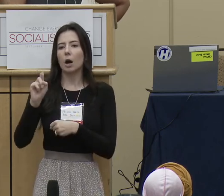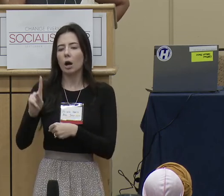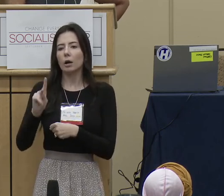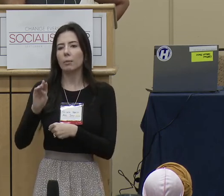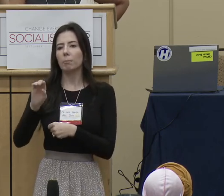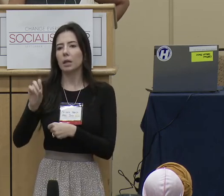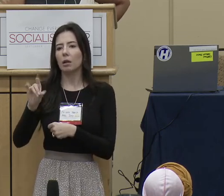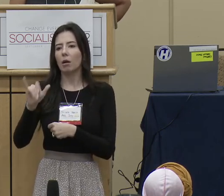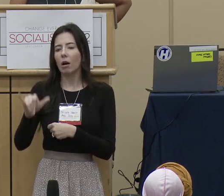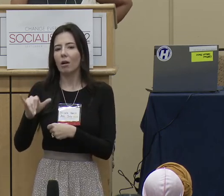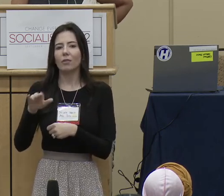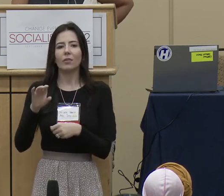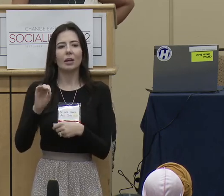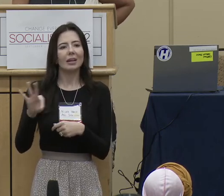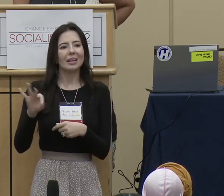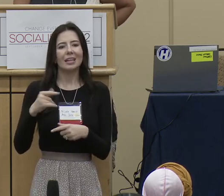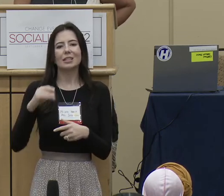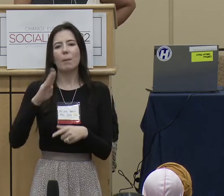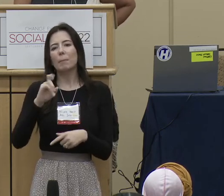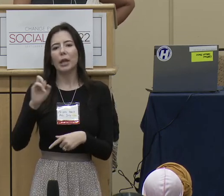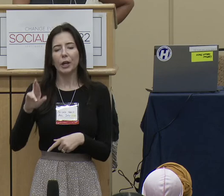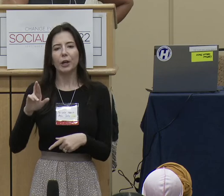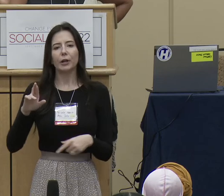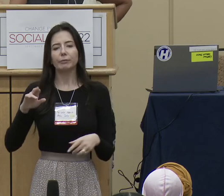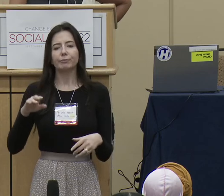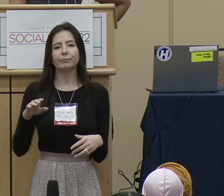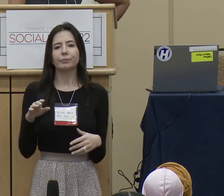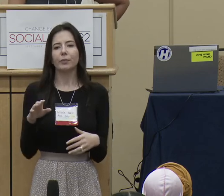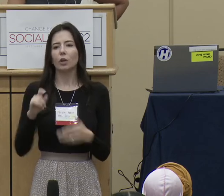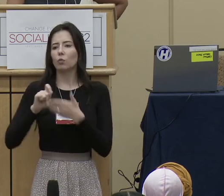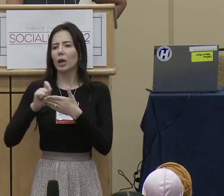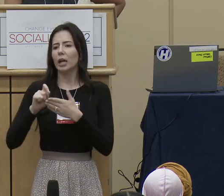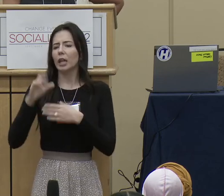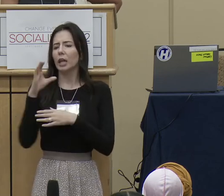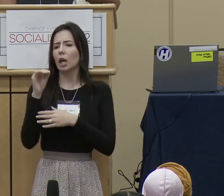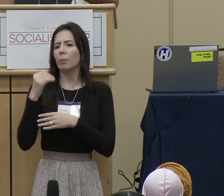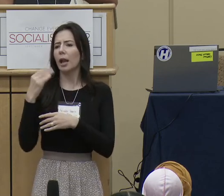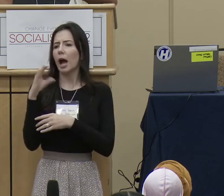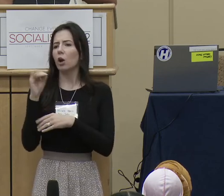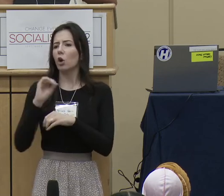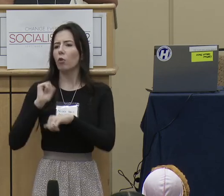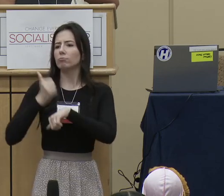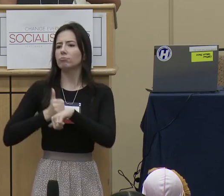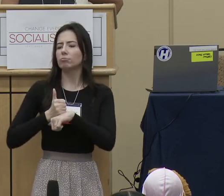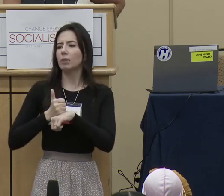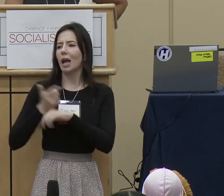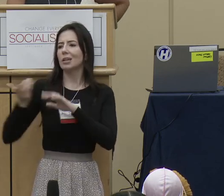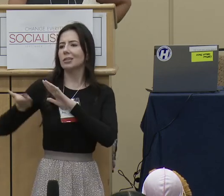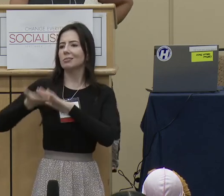. Writing in the pages of the "New York Times" a few years ago, Marc Benioff, this billionaire head of soels